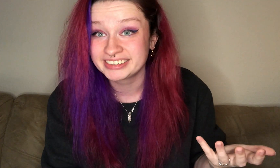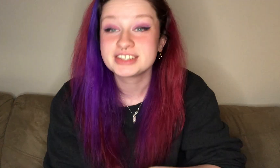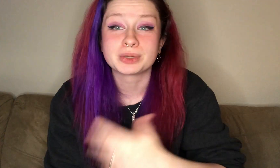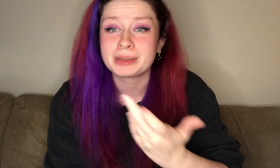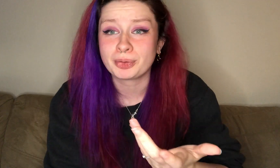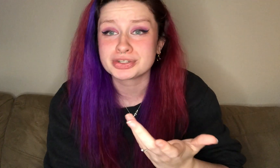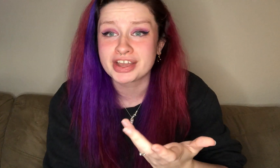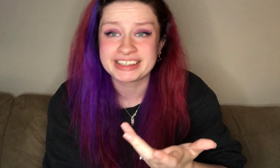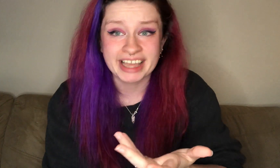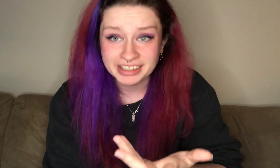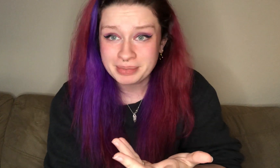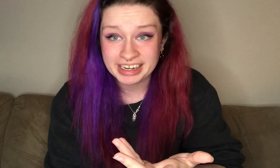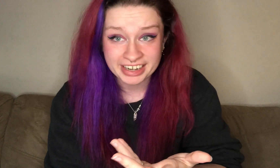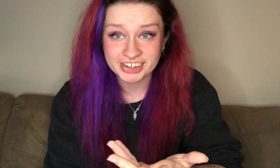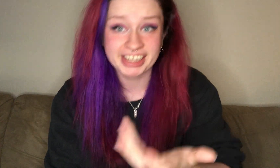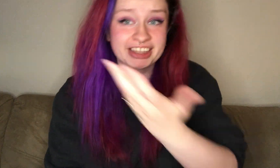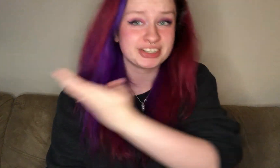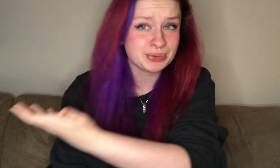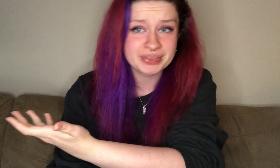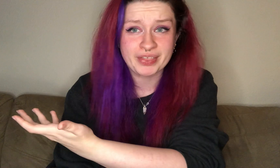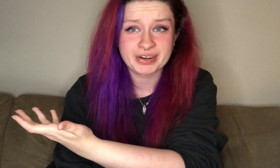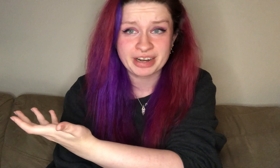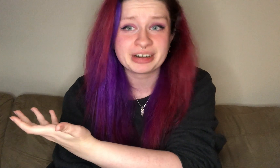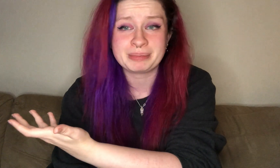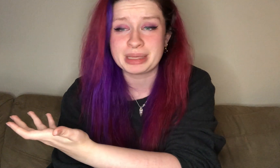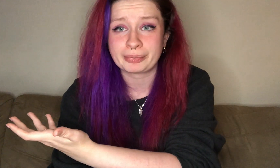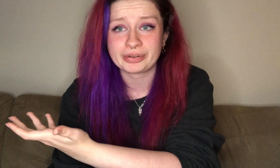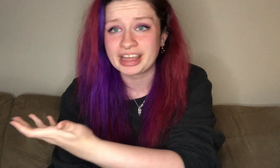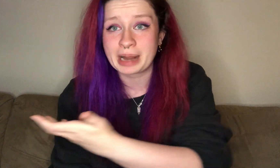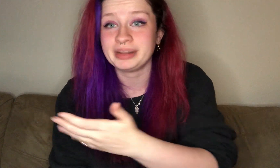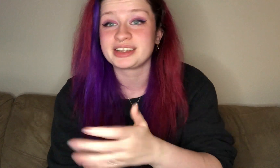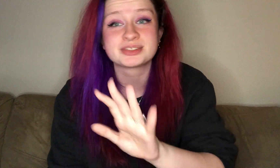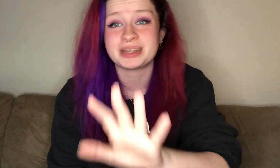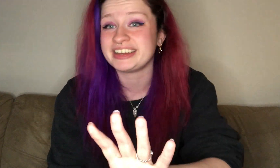so people will try to yell at my ear like they do with other hearing people and i'm like sweetie